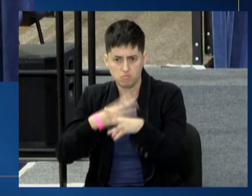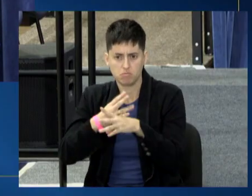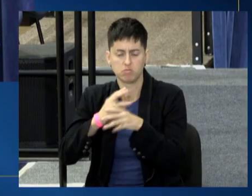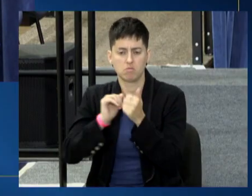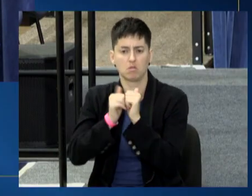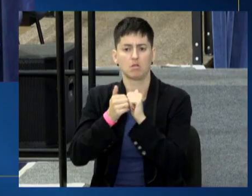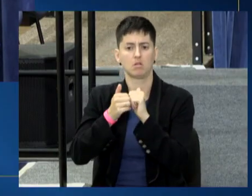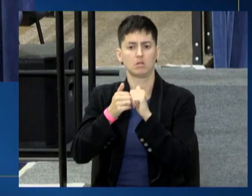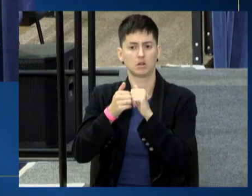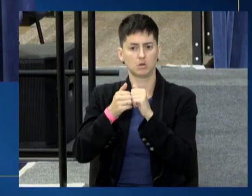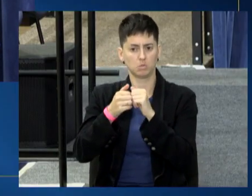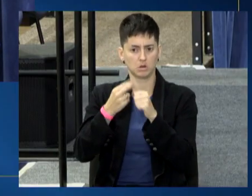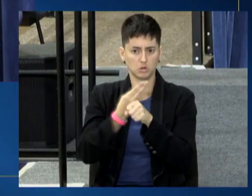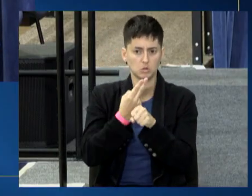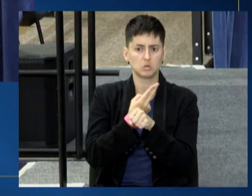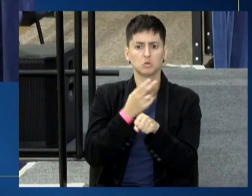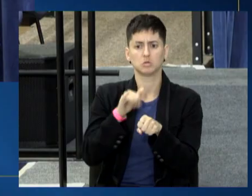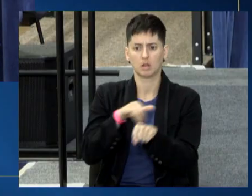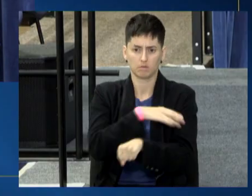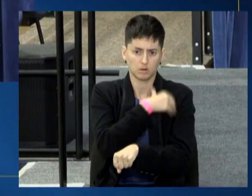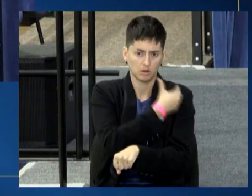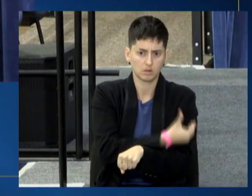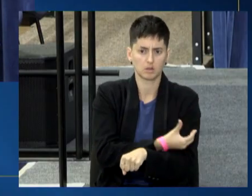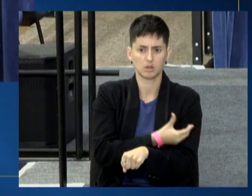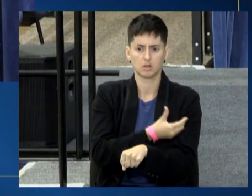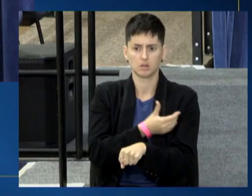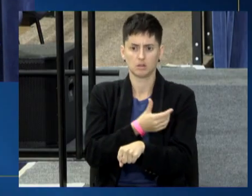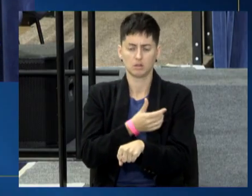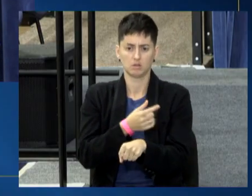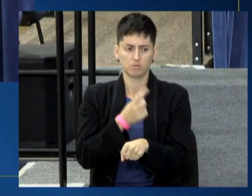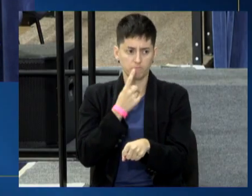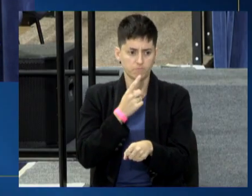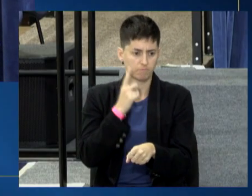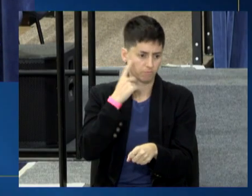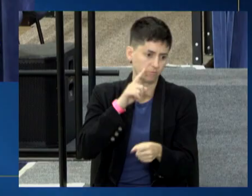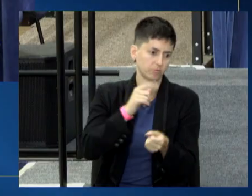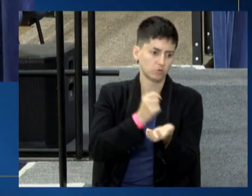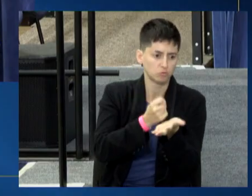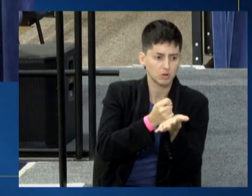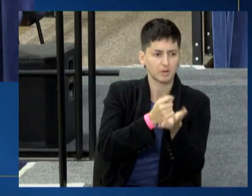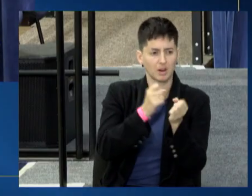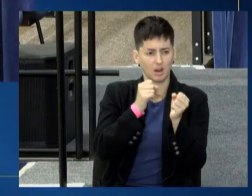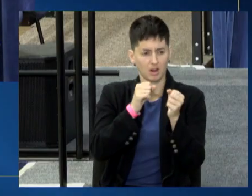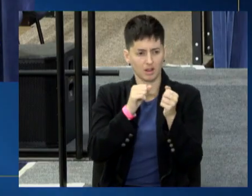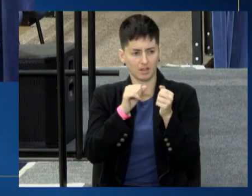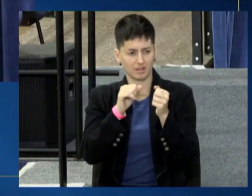a real-world clinical response look like that we might be able to start to look at? We've created a